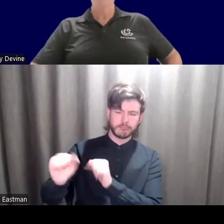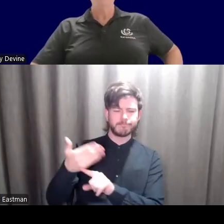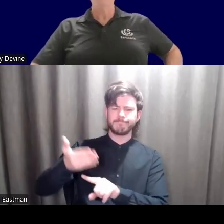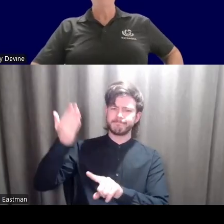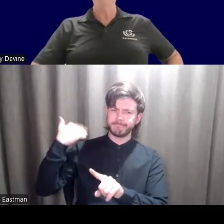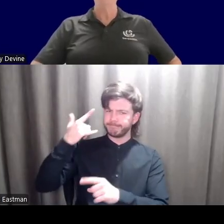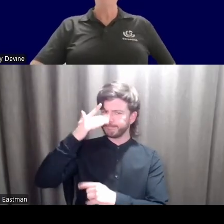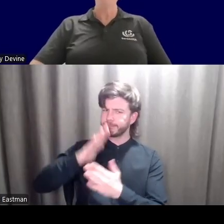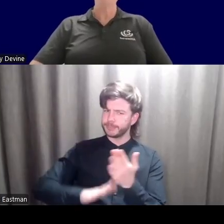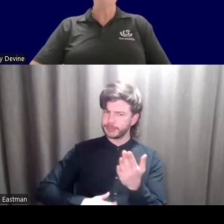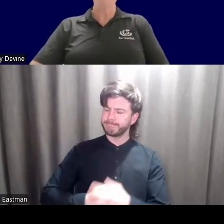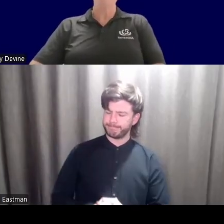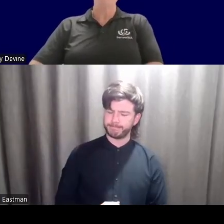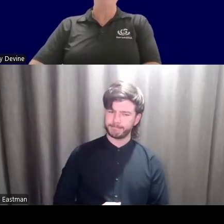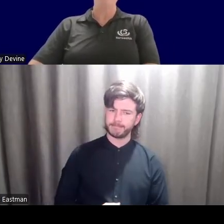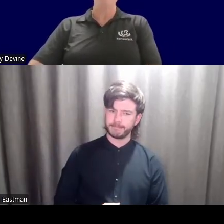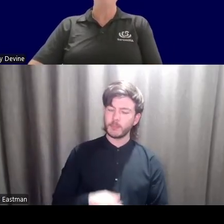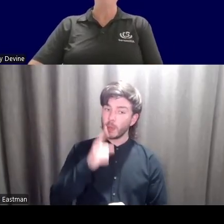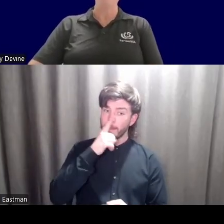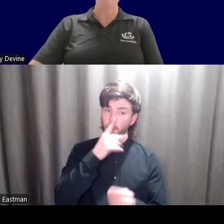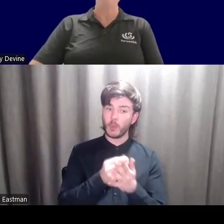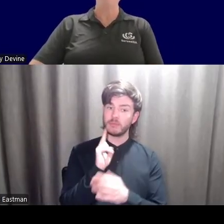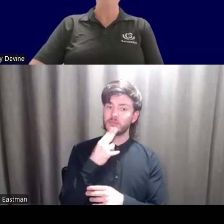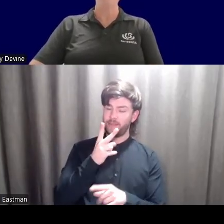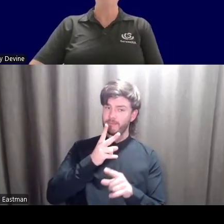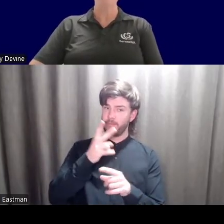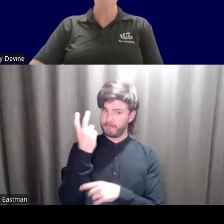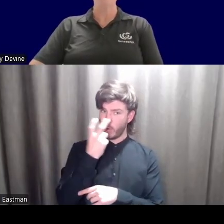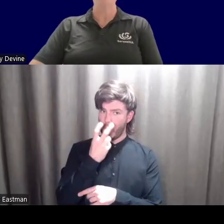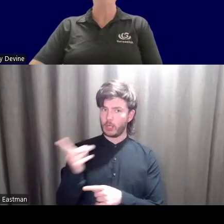People with deafblindness often develop adaptive and maladaptive behaviours in